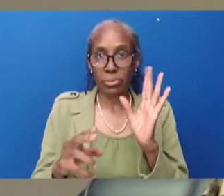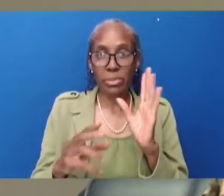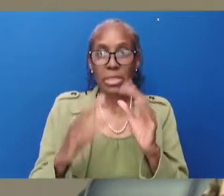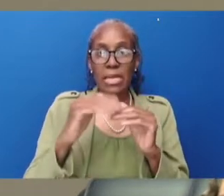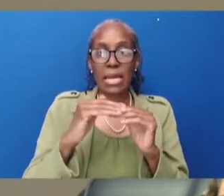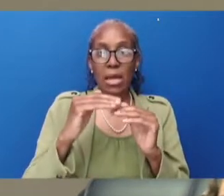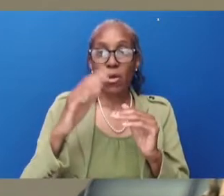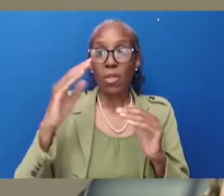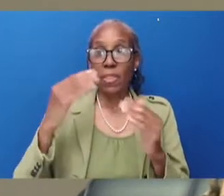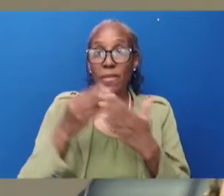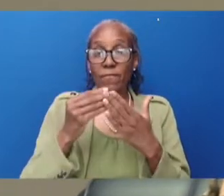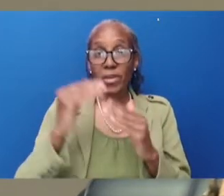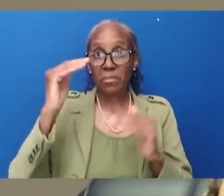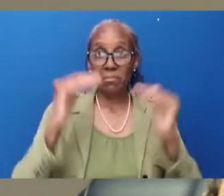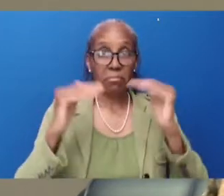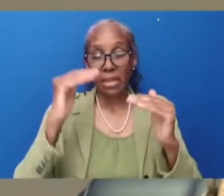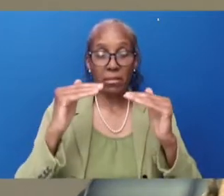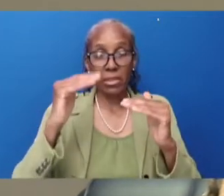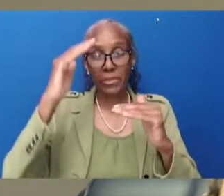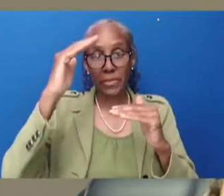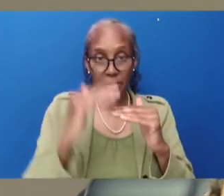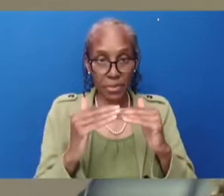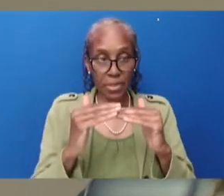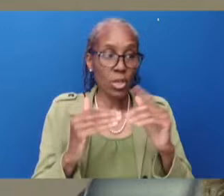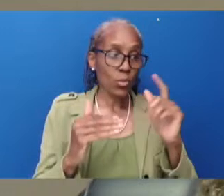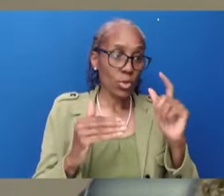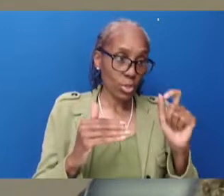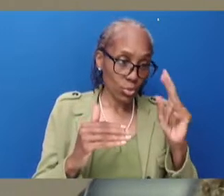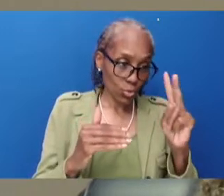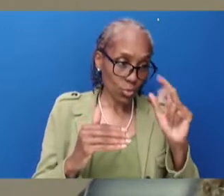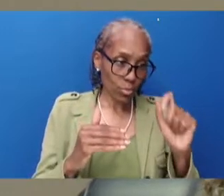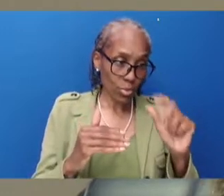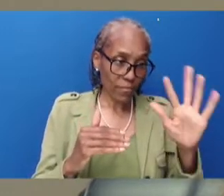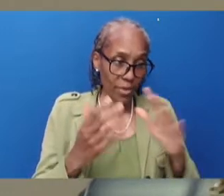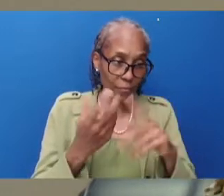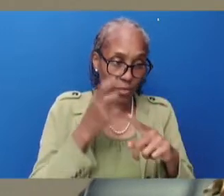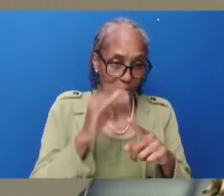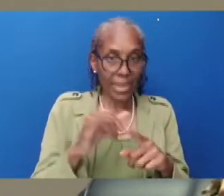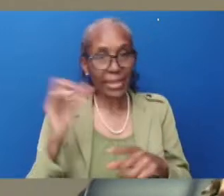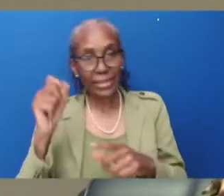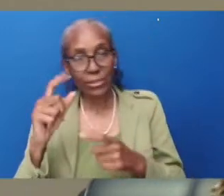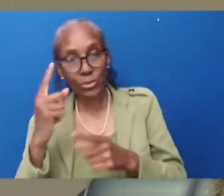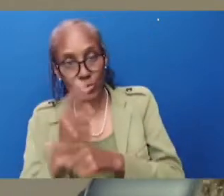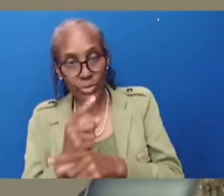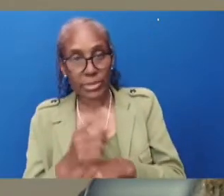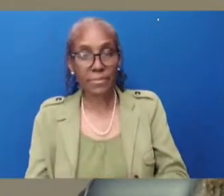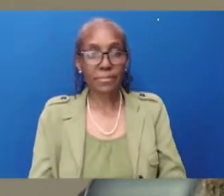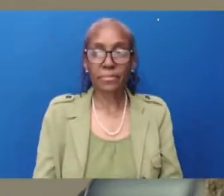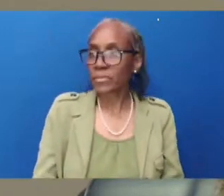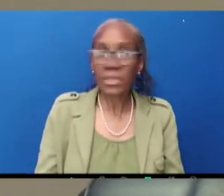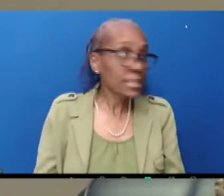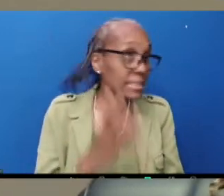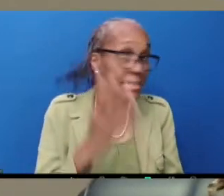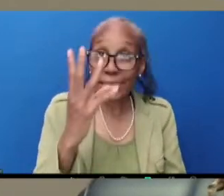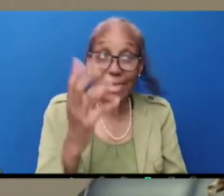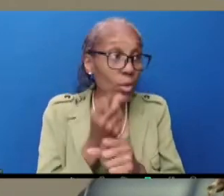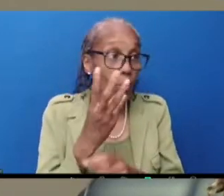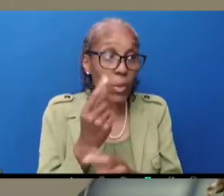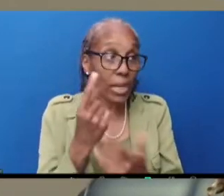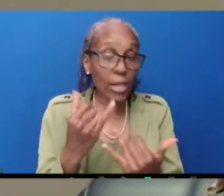RETREAT AND THEY WERE TALKING ABOUT HOW LOW THE FUND BALANCE